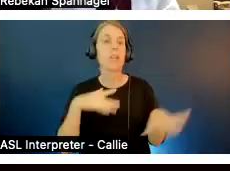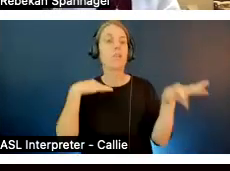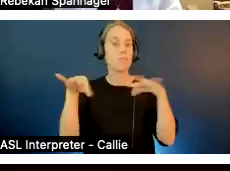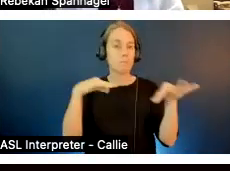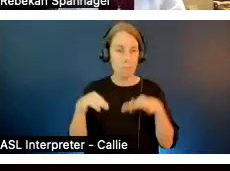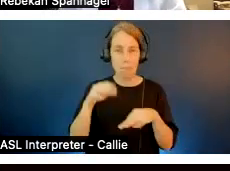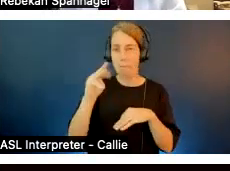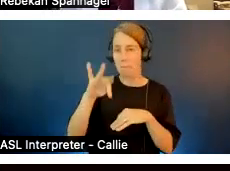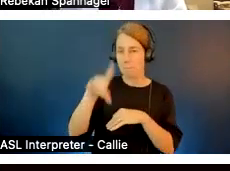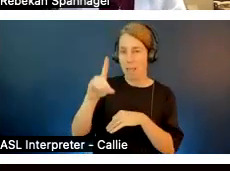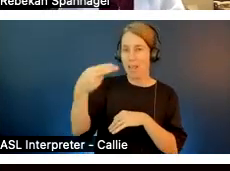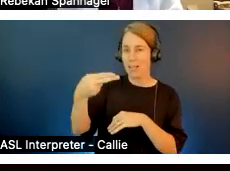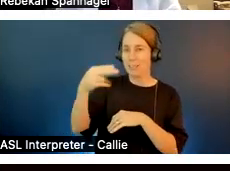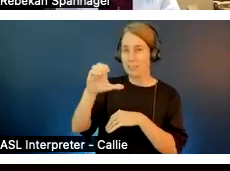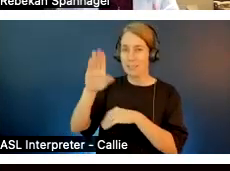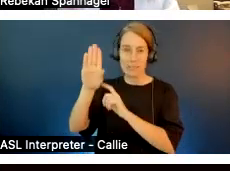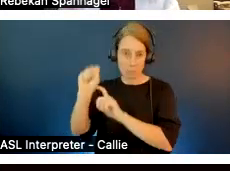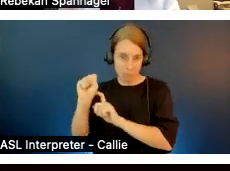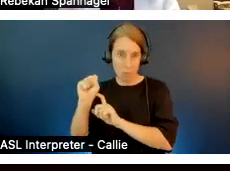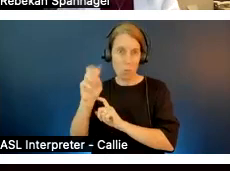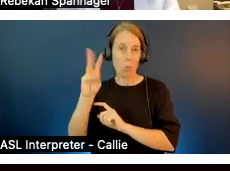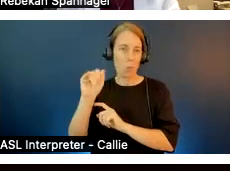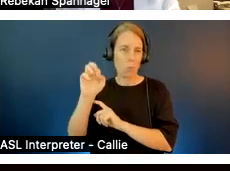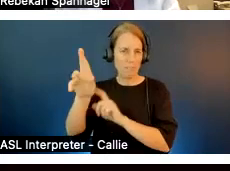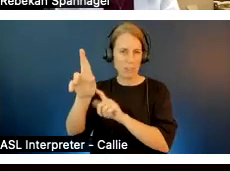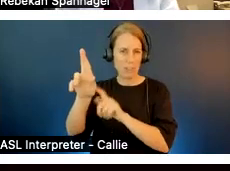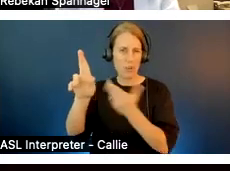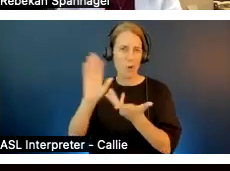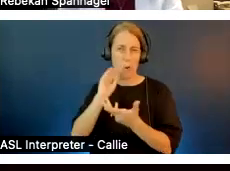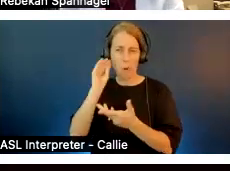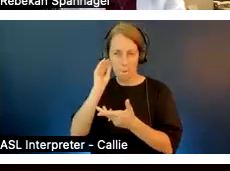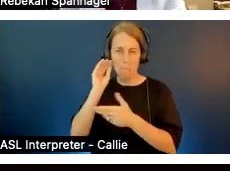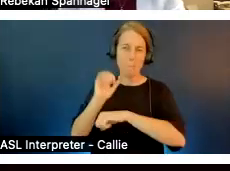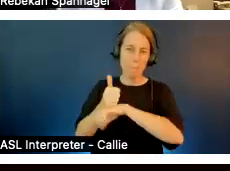may ask when you see this term just what why is this called a waiver what does that mean and all